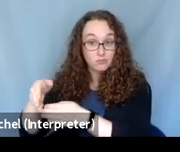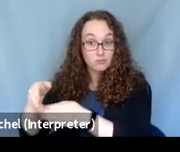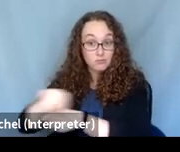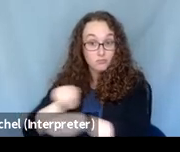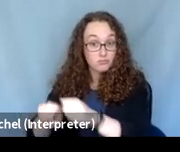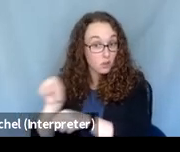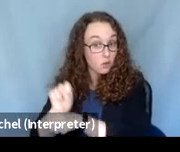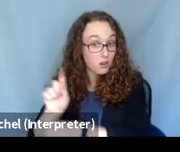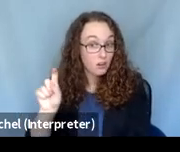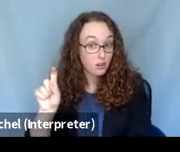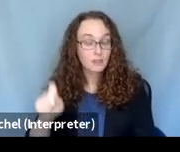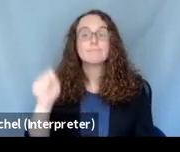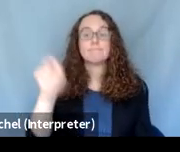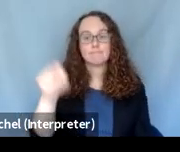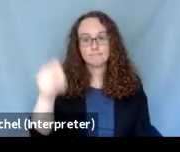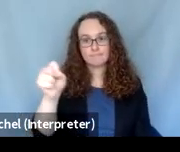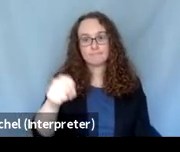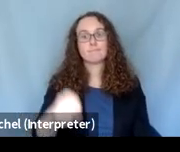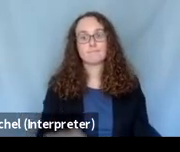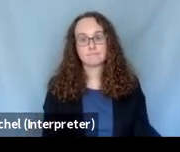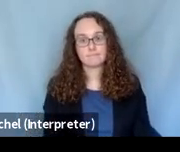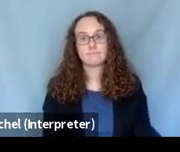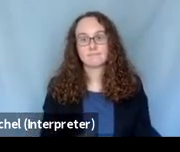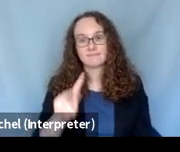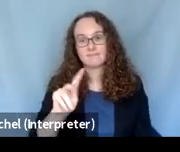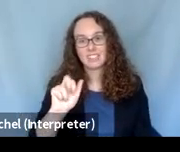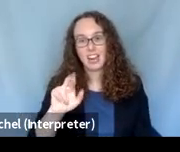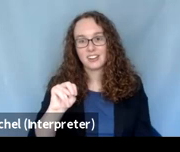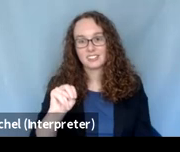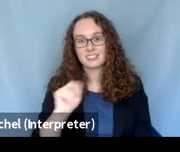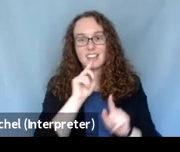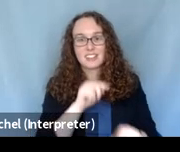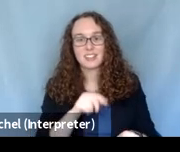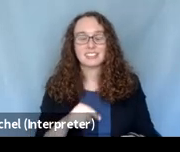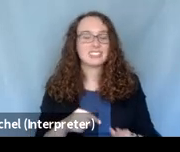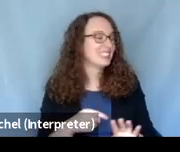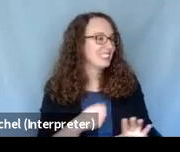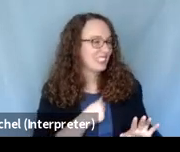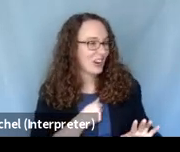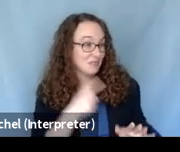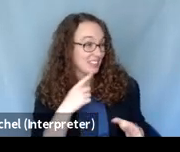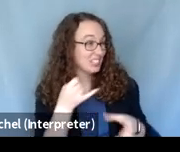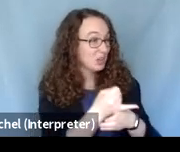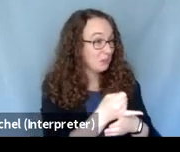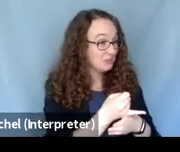that is that, yes. I don't know if I, if I'm jumping in Mary Beth, I don't know if you want to... Okay, the